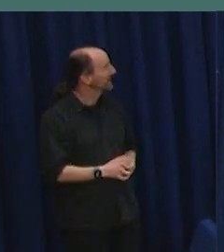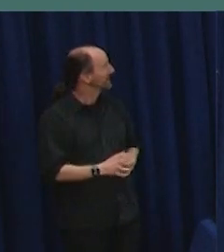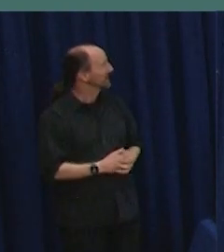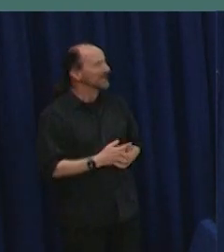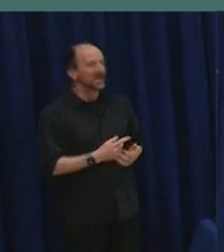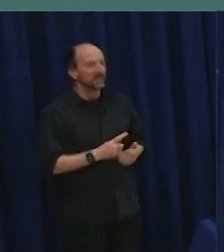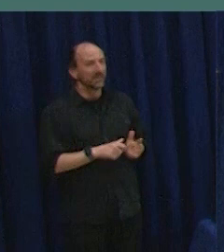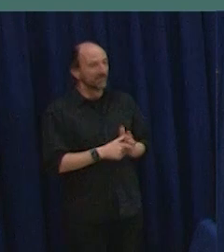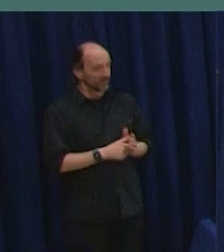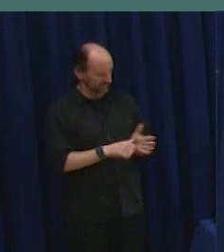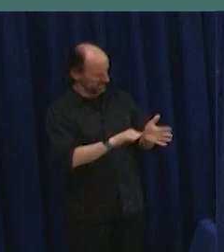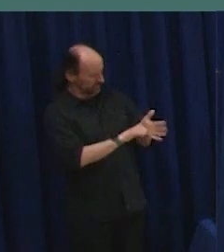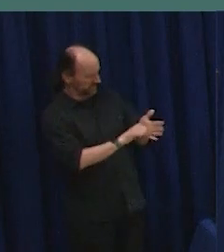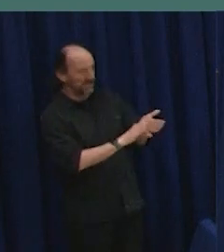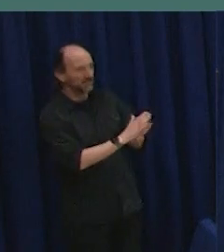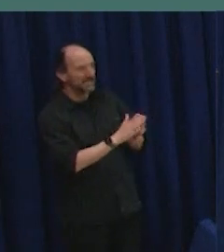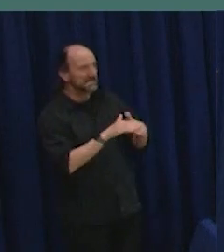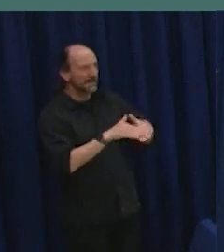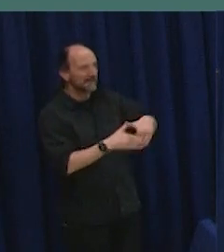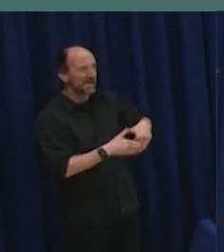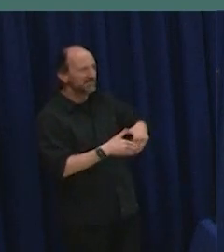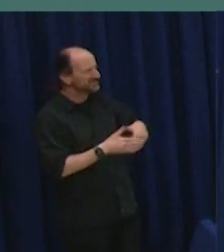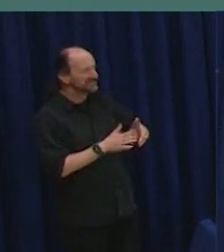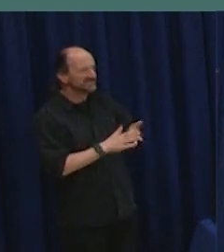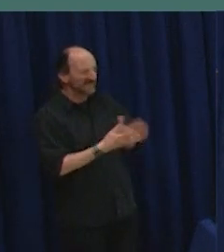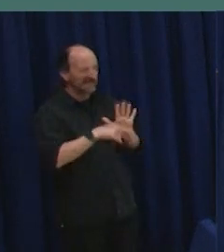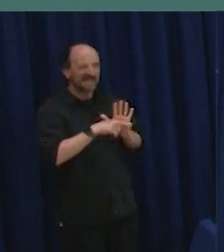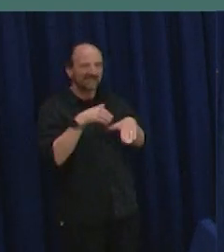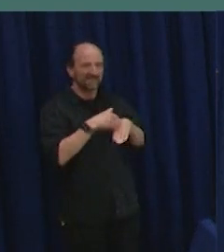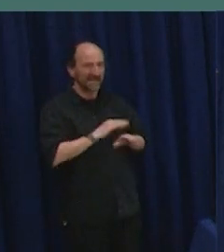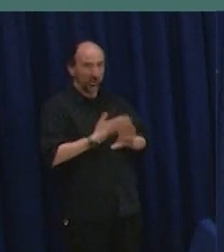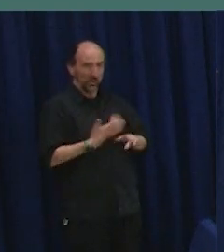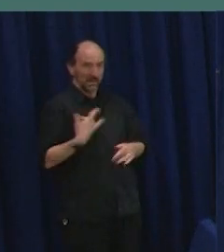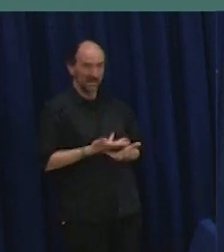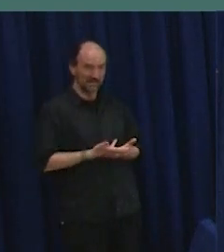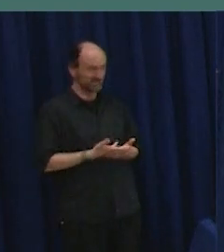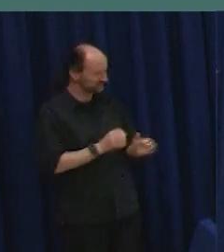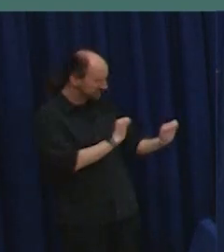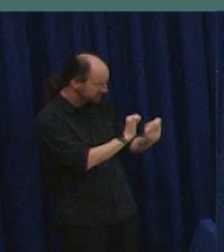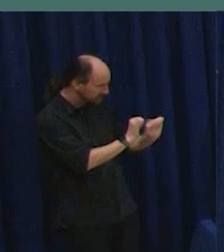to be impairment, it needs to affect our lives. Have these problems made it harder to work to be